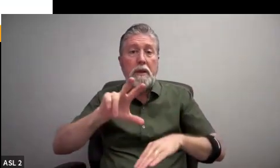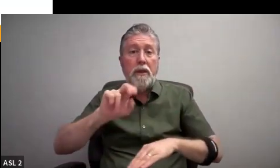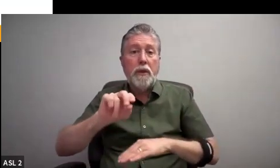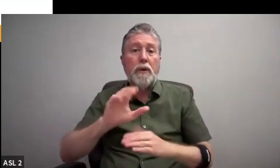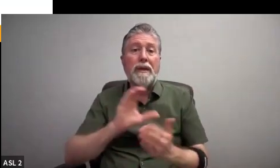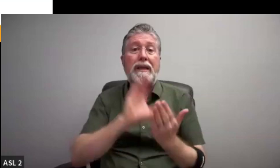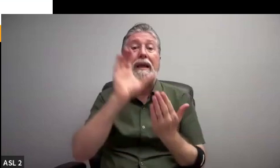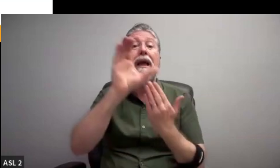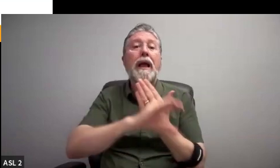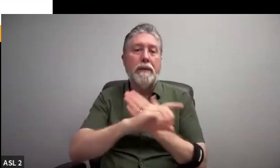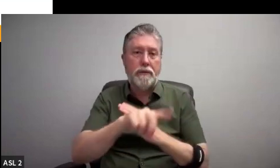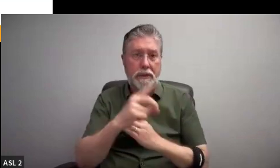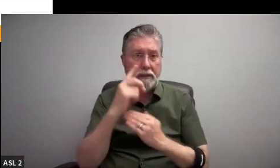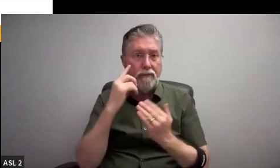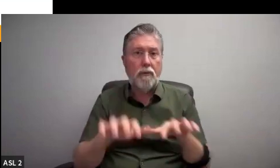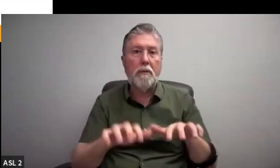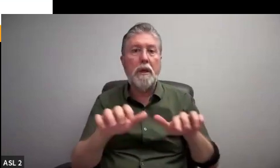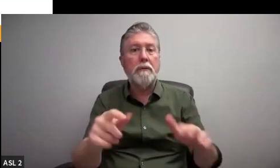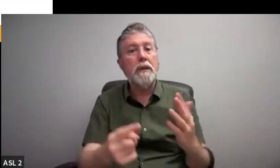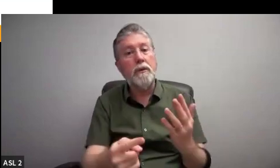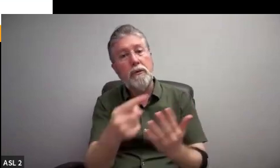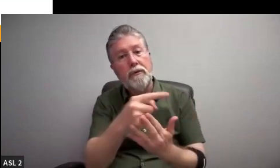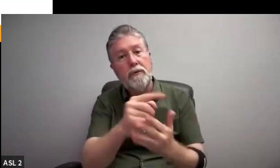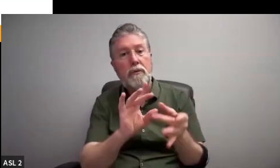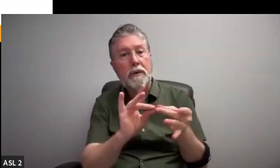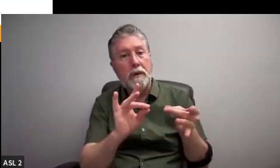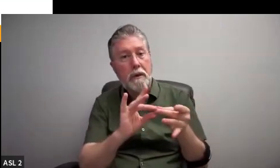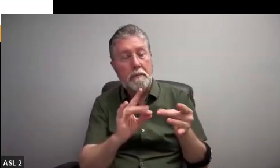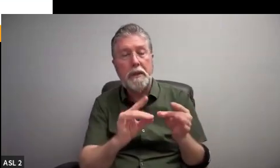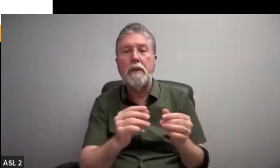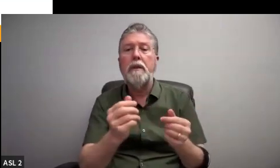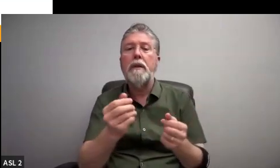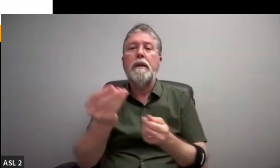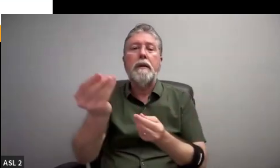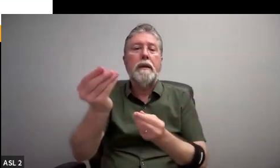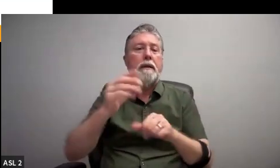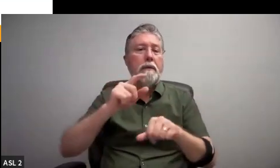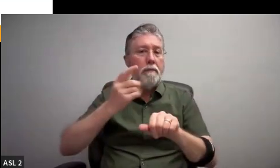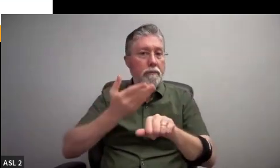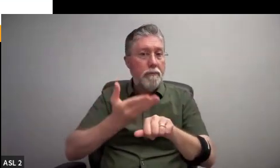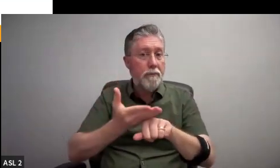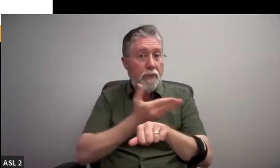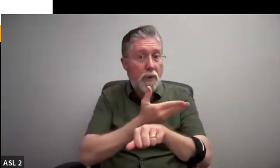days for public review and comment providing reasonable notice to the public and stakeholders